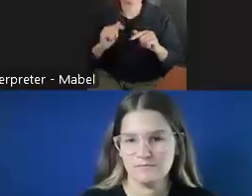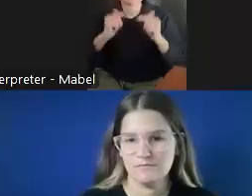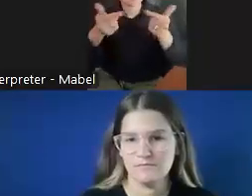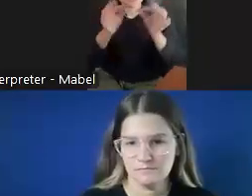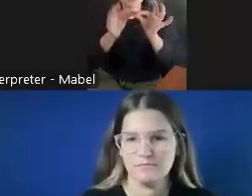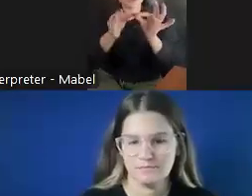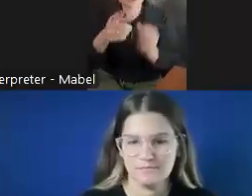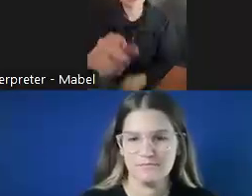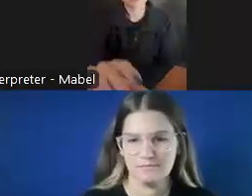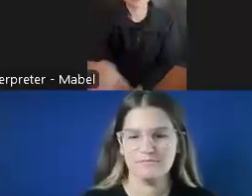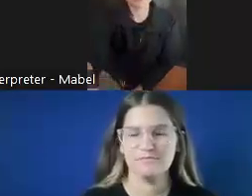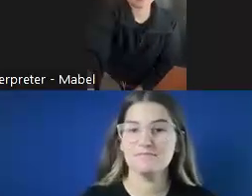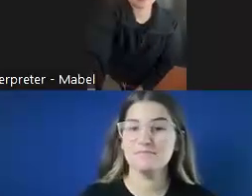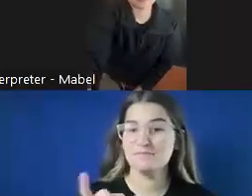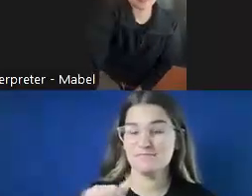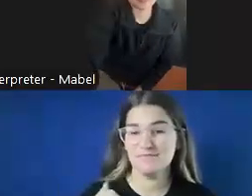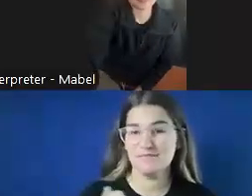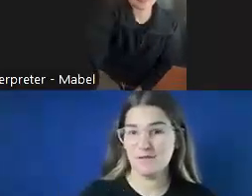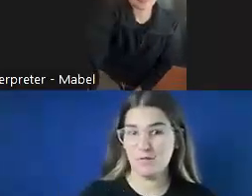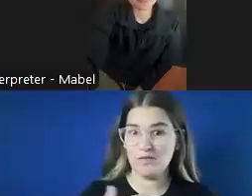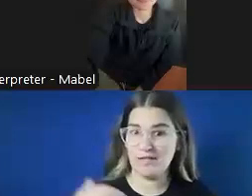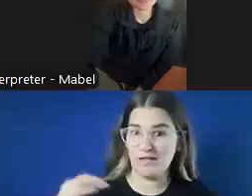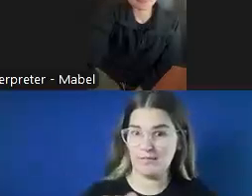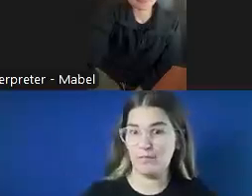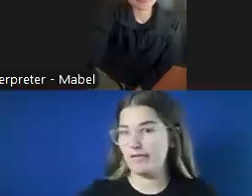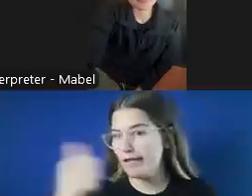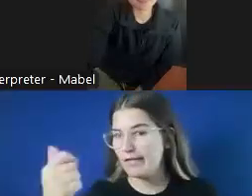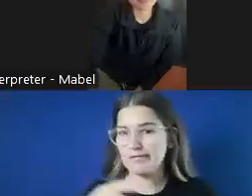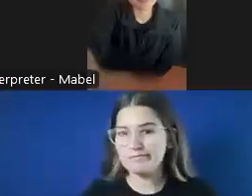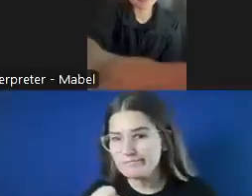uh that we collaborate with other Specialties like neurology or or doing certain services